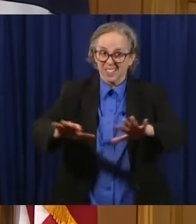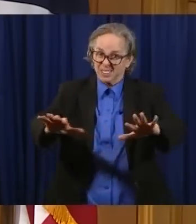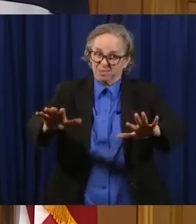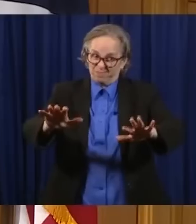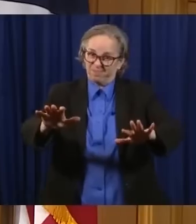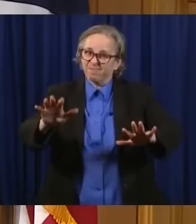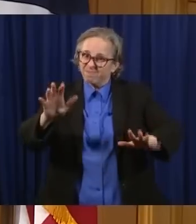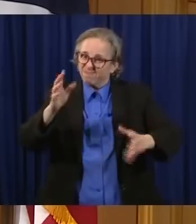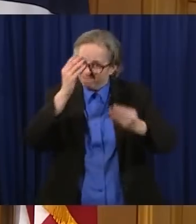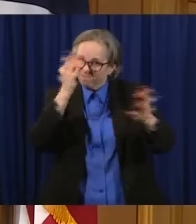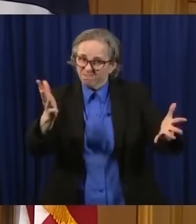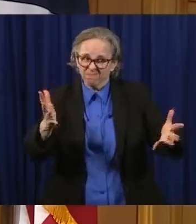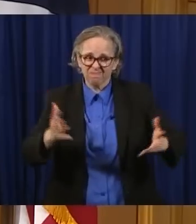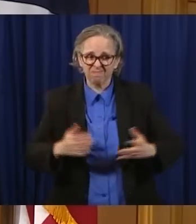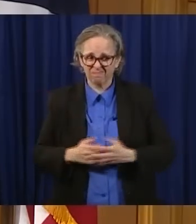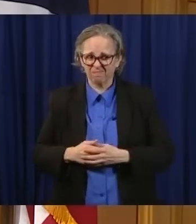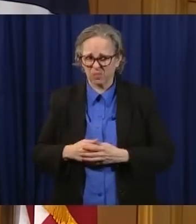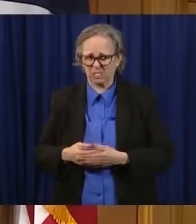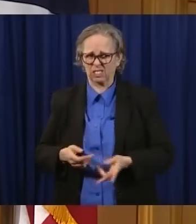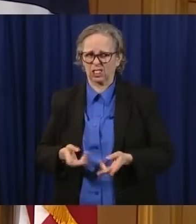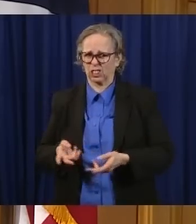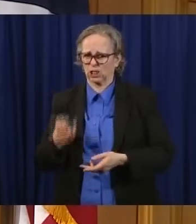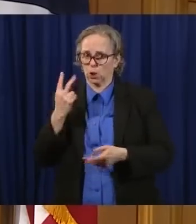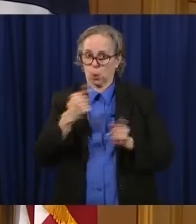WE WANT IT TO GO UP FAST.